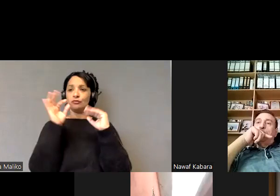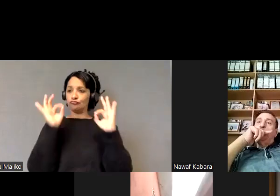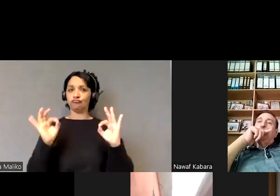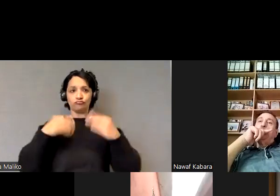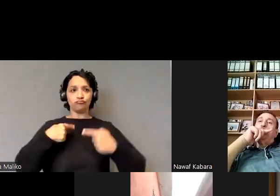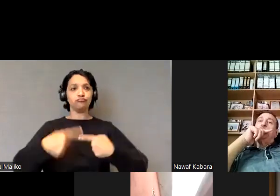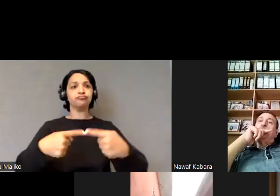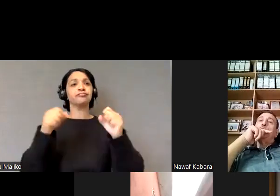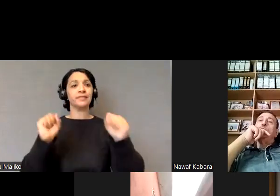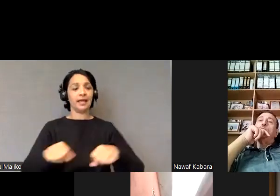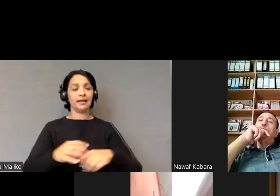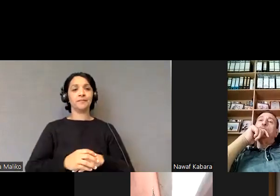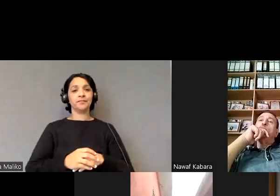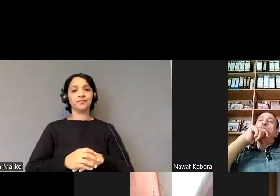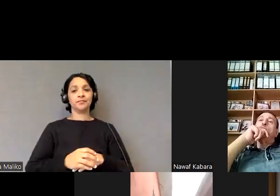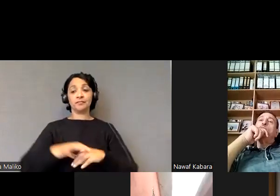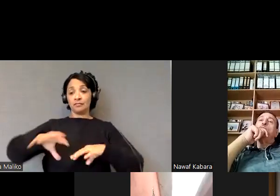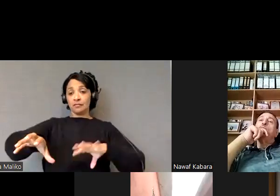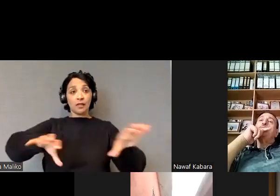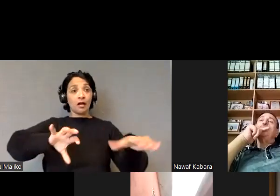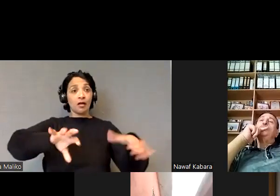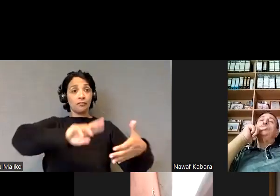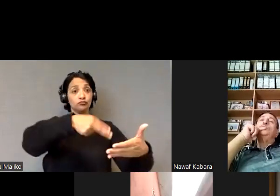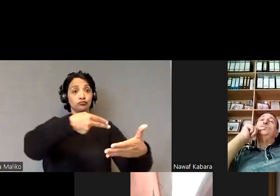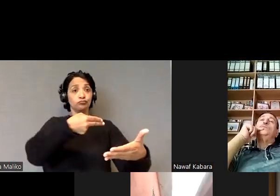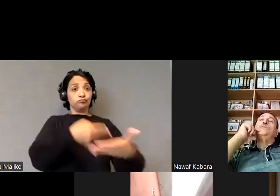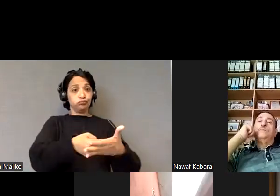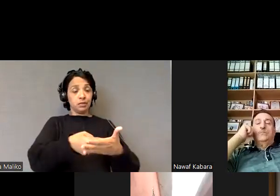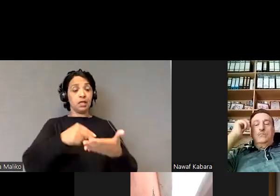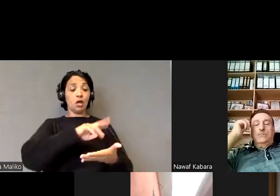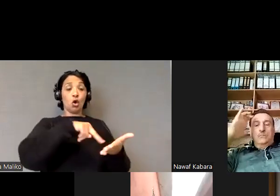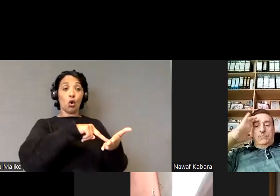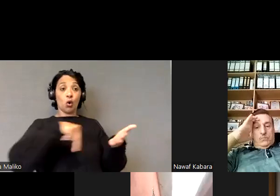State parties to the convention are obliged to ensure that all persons with disabilities